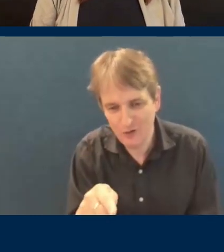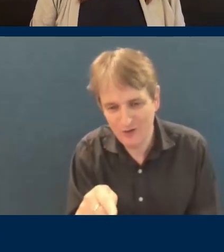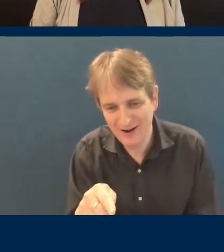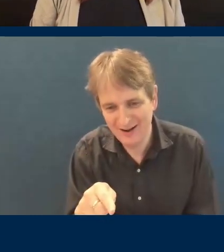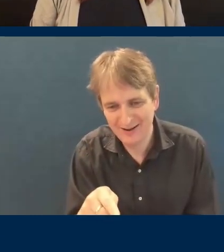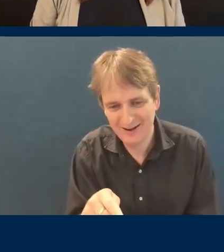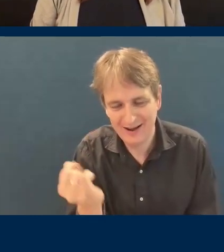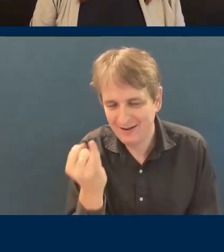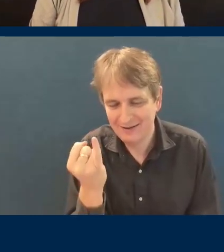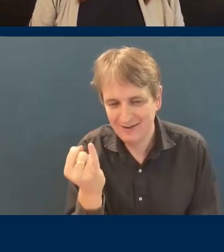What works for them.